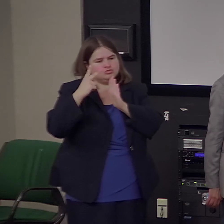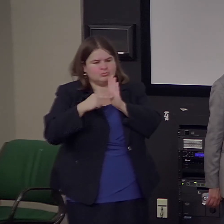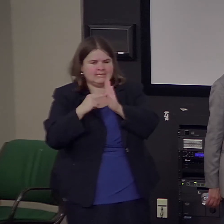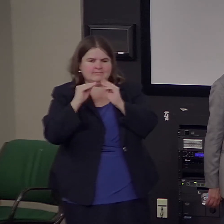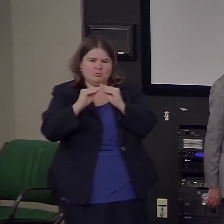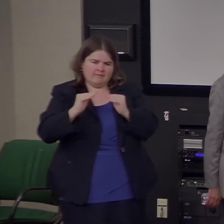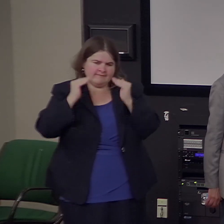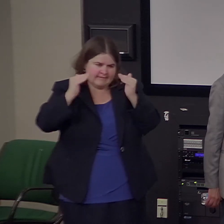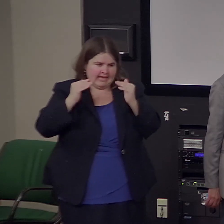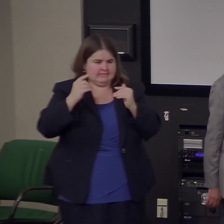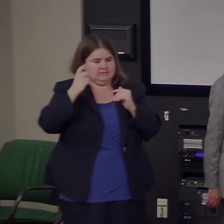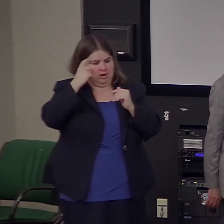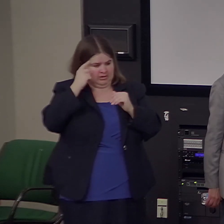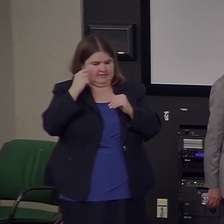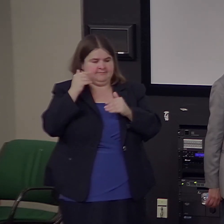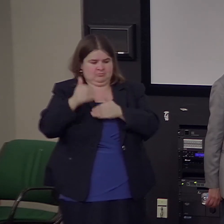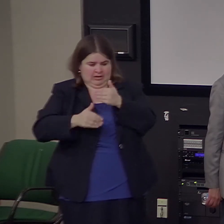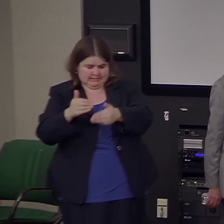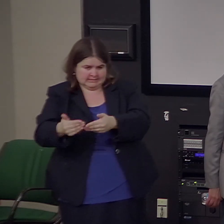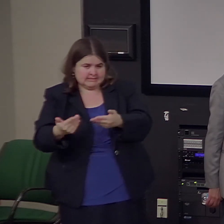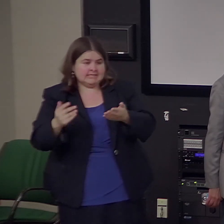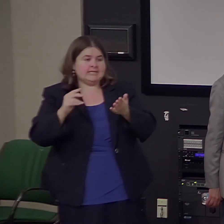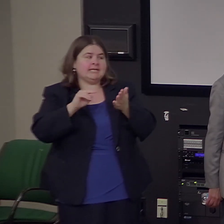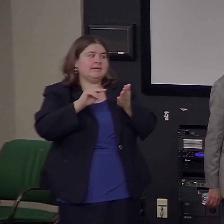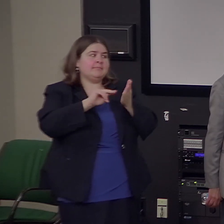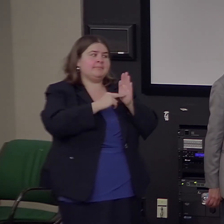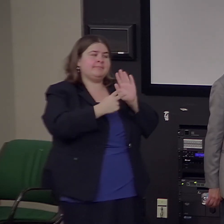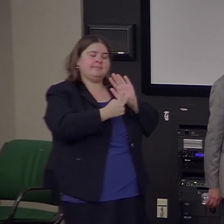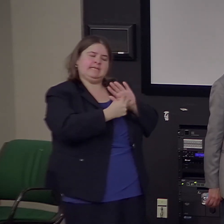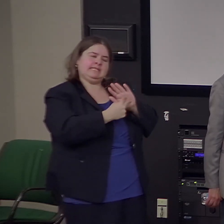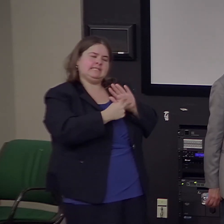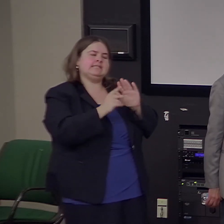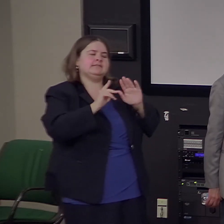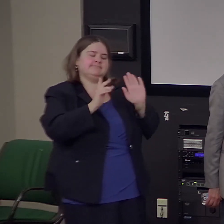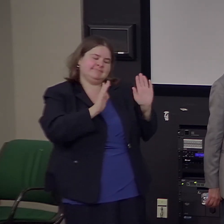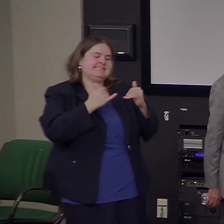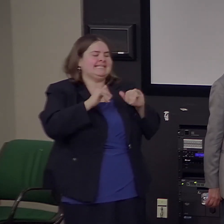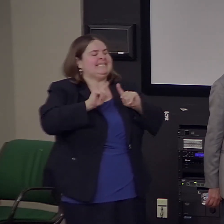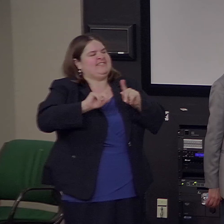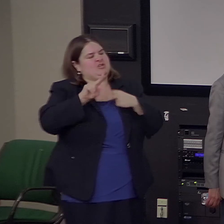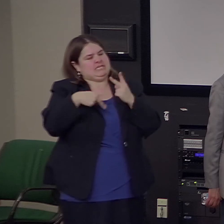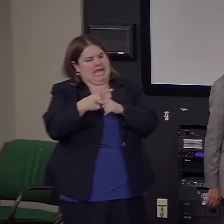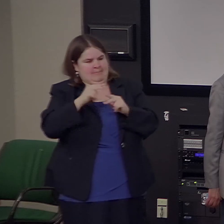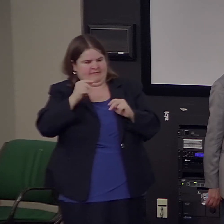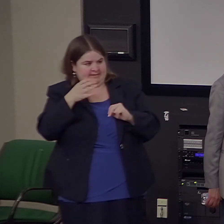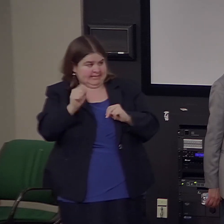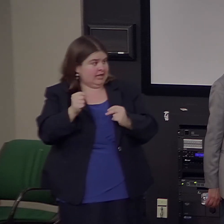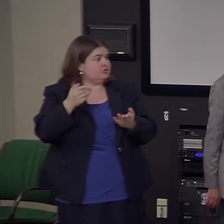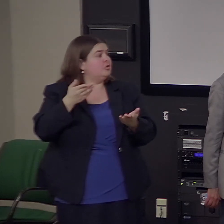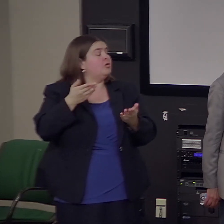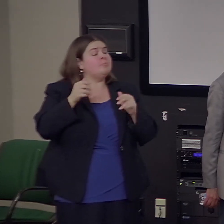When neglect is not your classic construct. So they are from nice middle class homes.